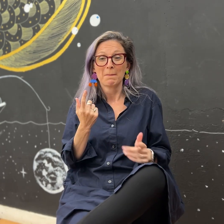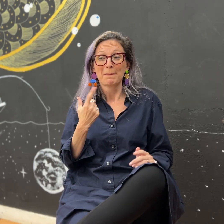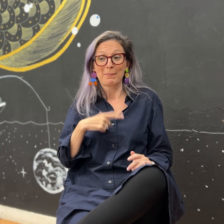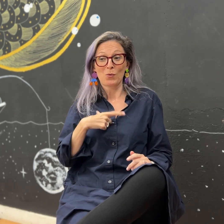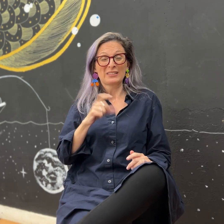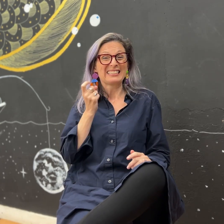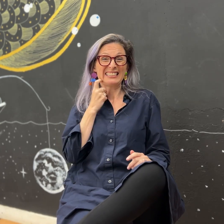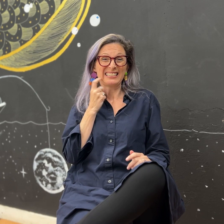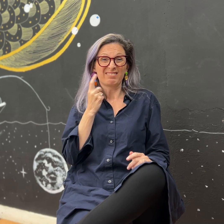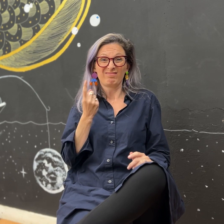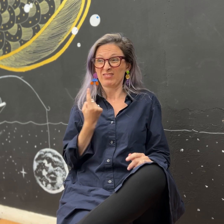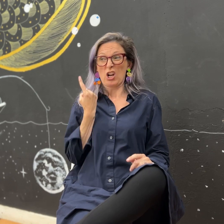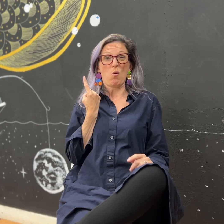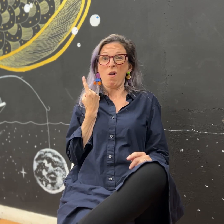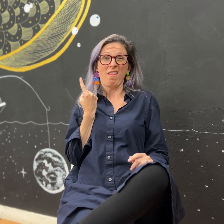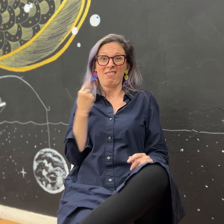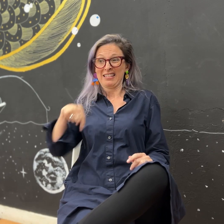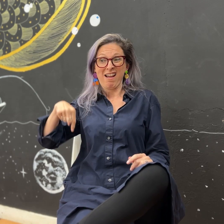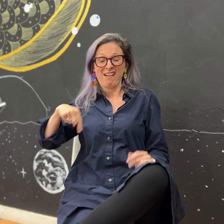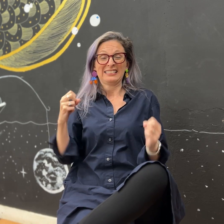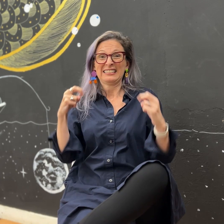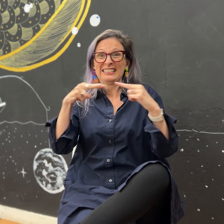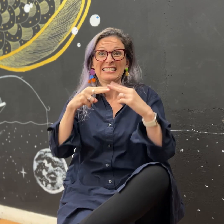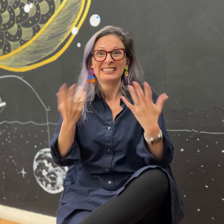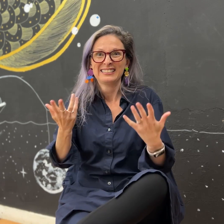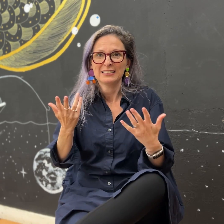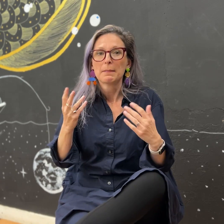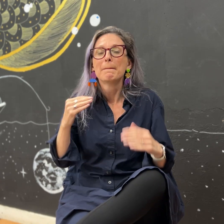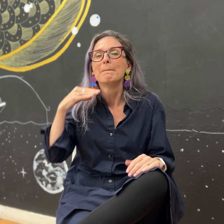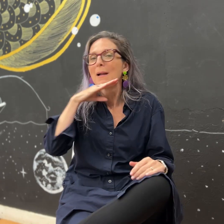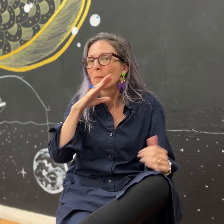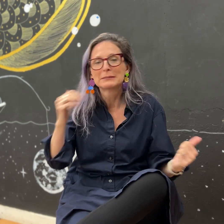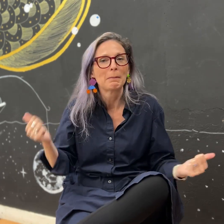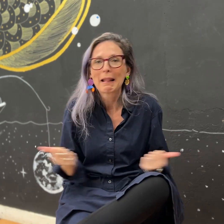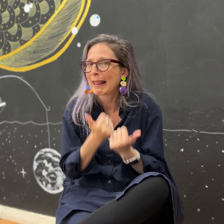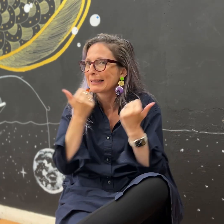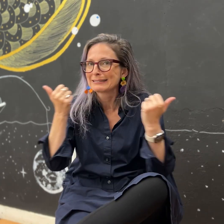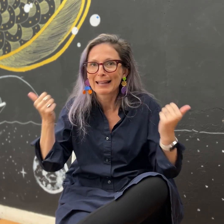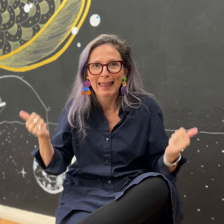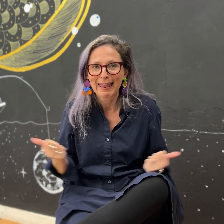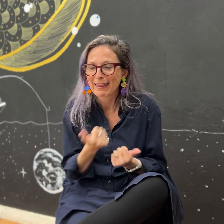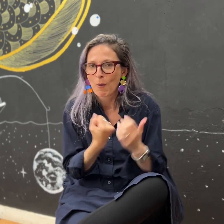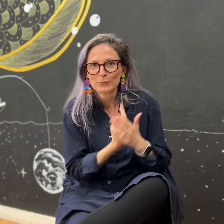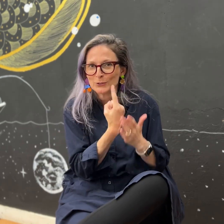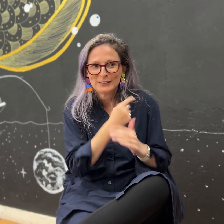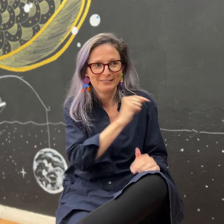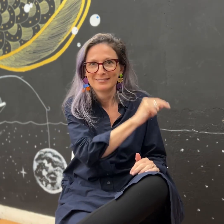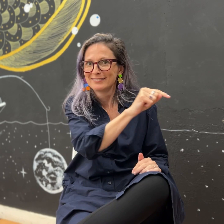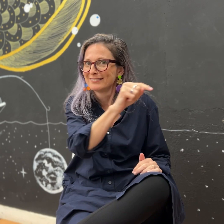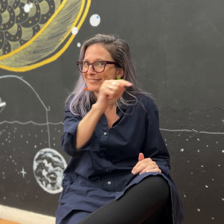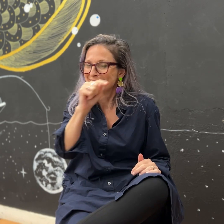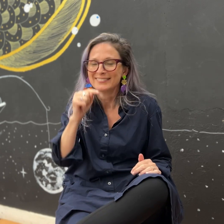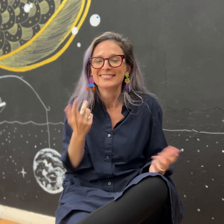Because it wasn’t easy as the only one here in Sydney. In Melbourne there were plenty of opportunities about the place,